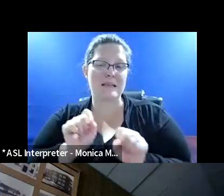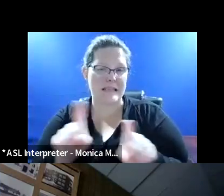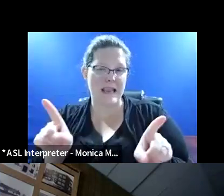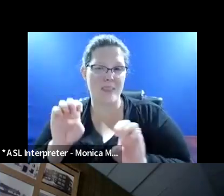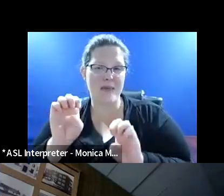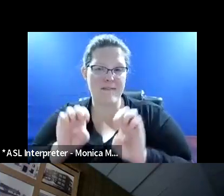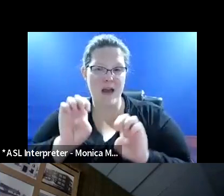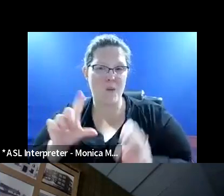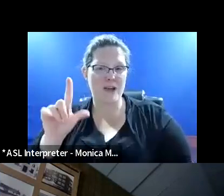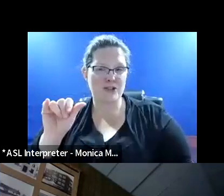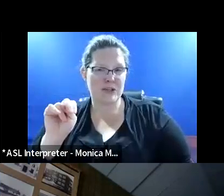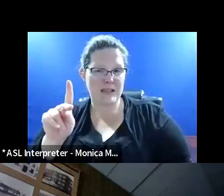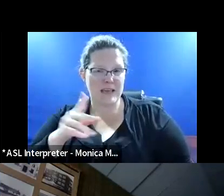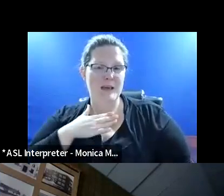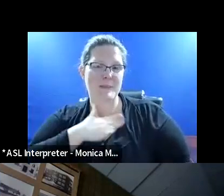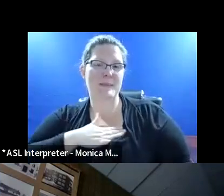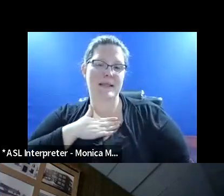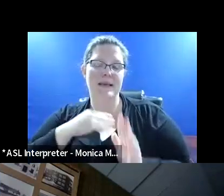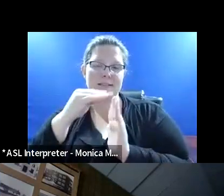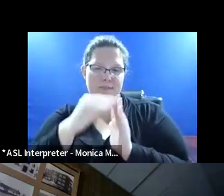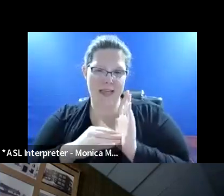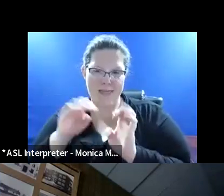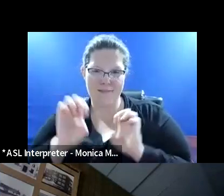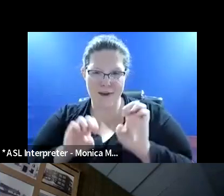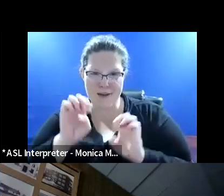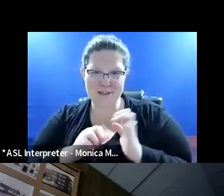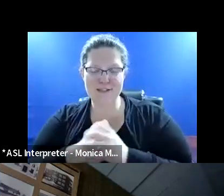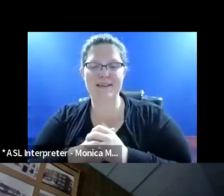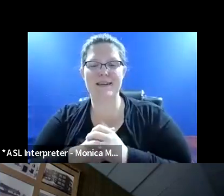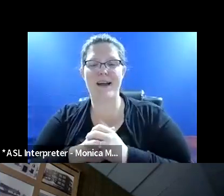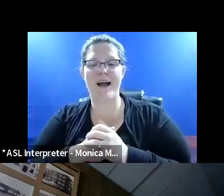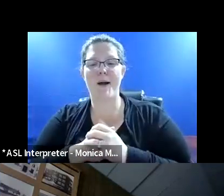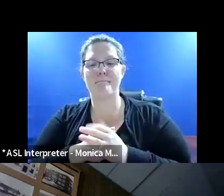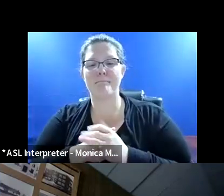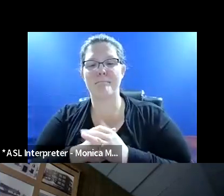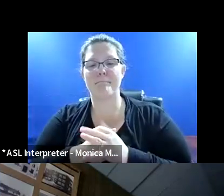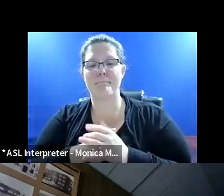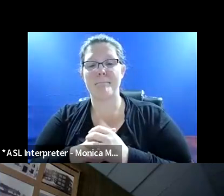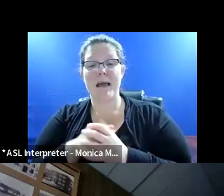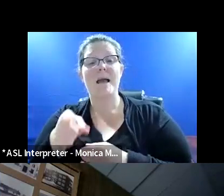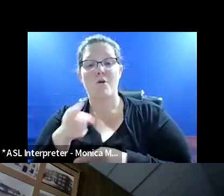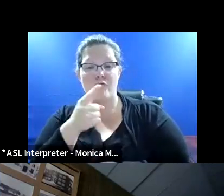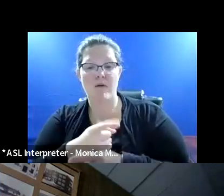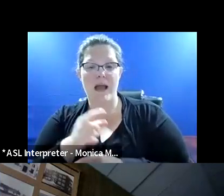WE DO THANK EVERYBODY FOR JOINING US.